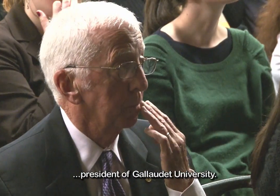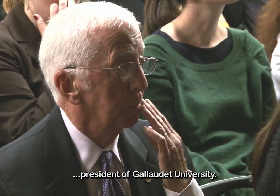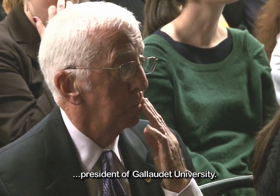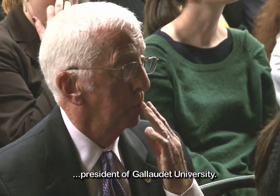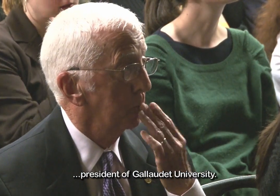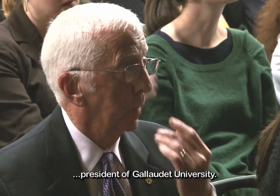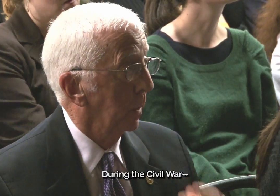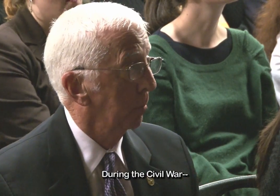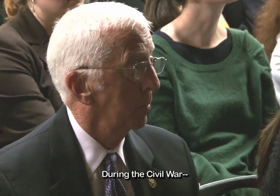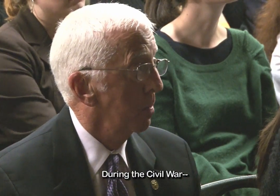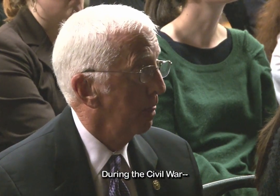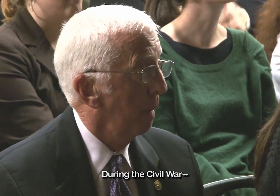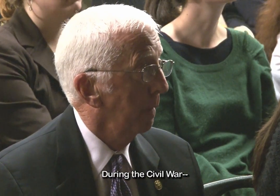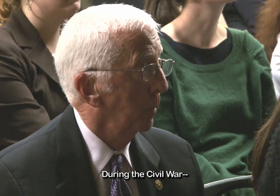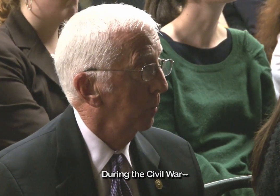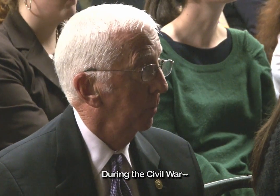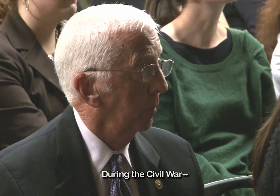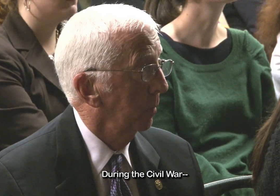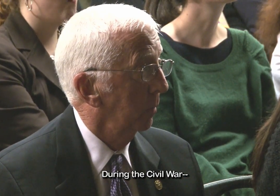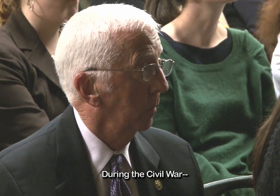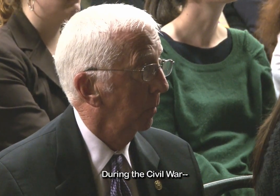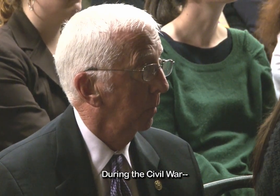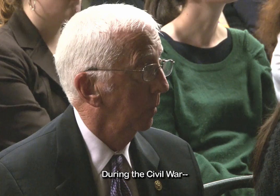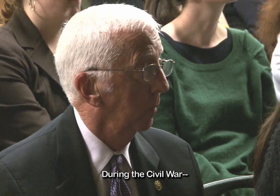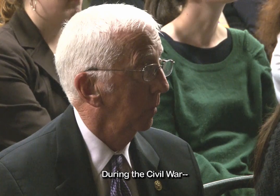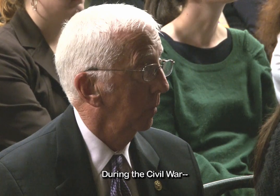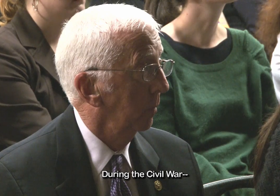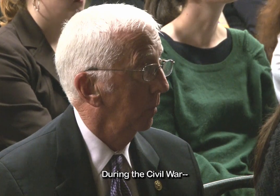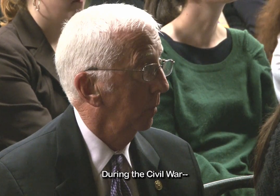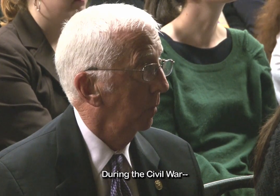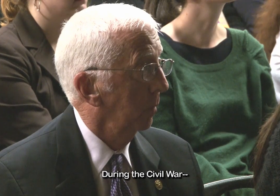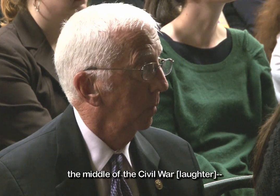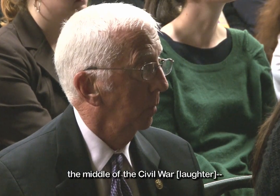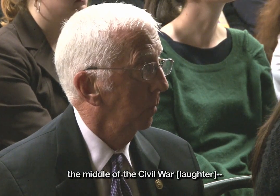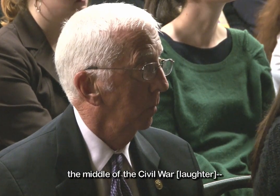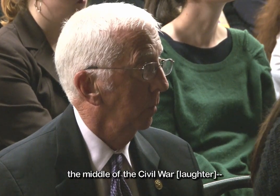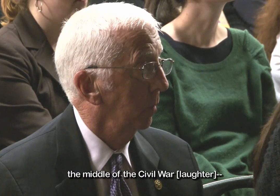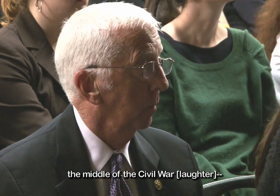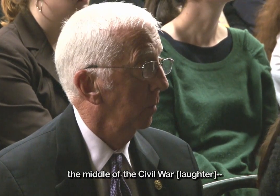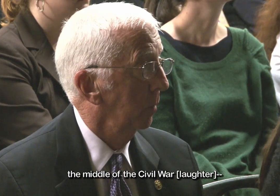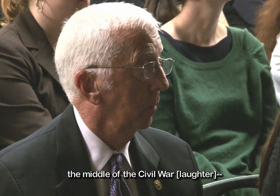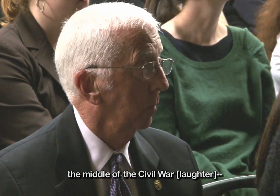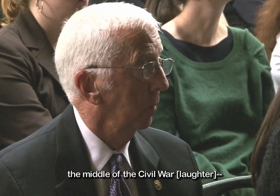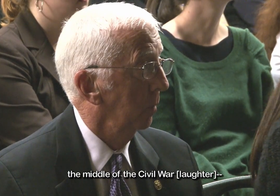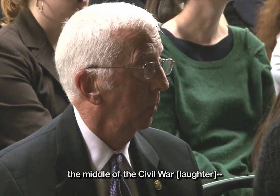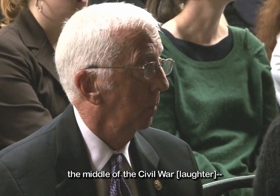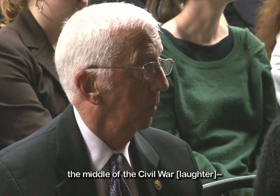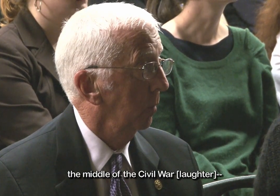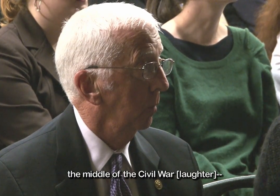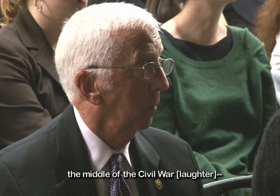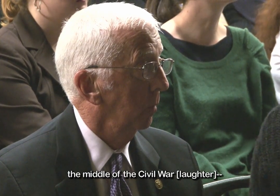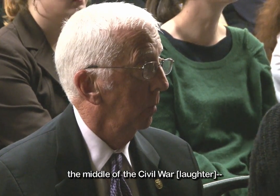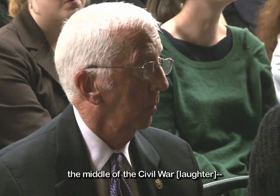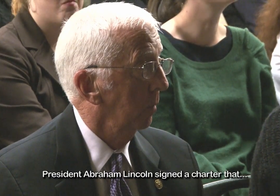During the Civil War, the middle of the Civil War